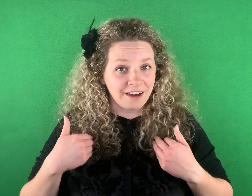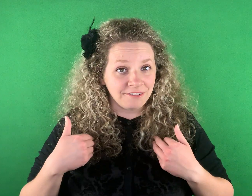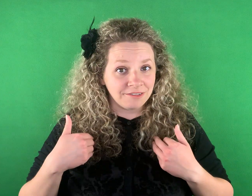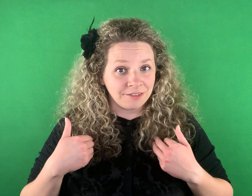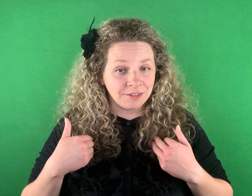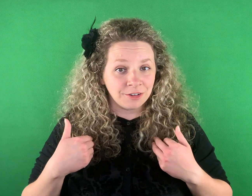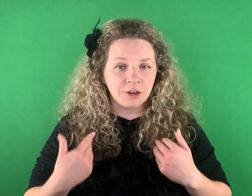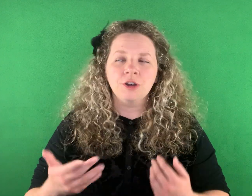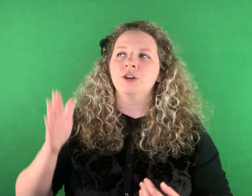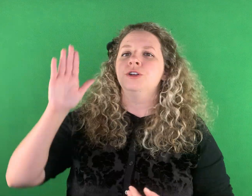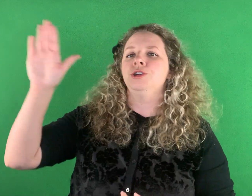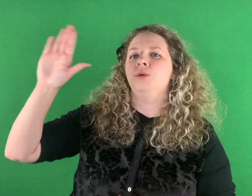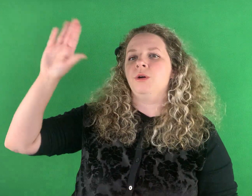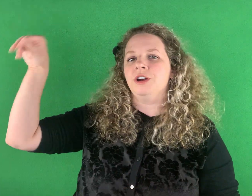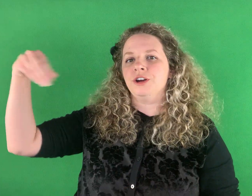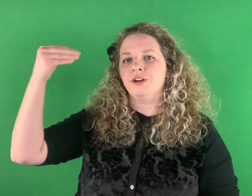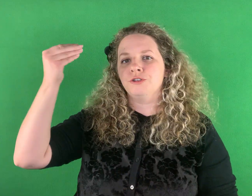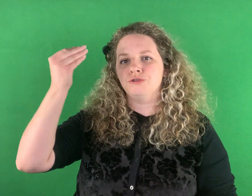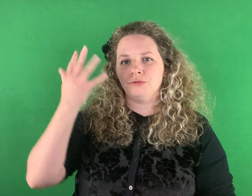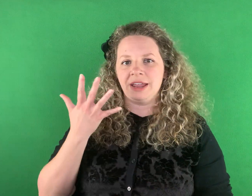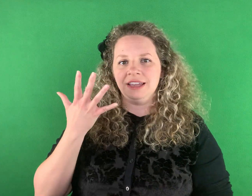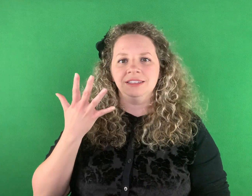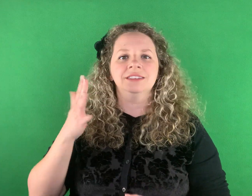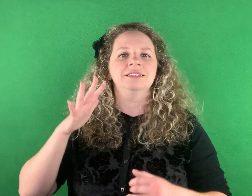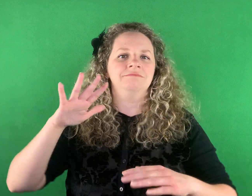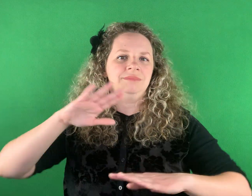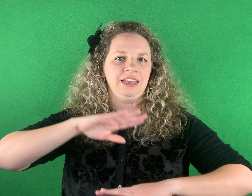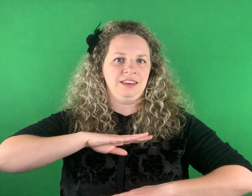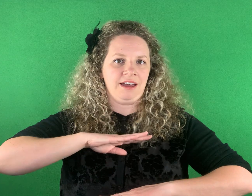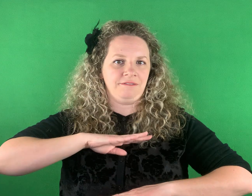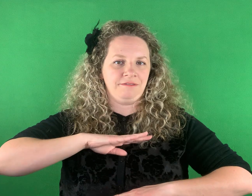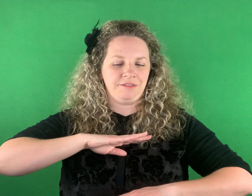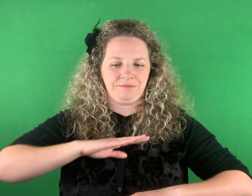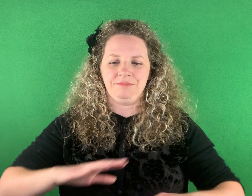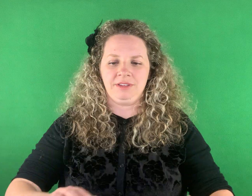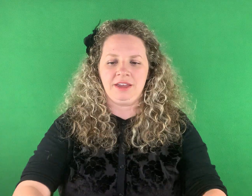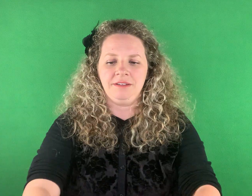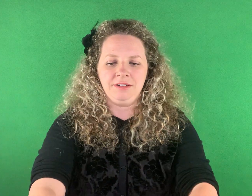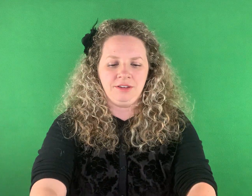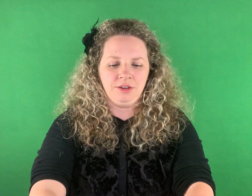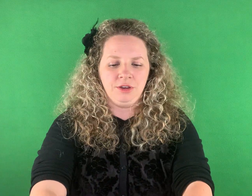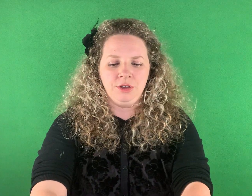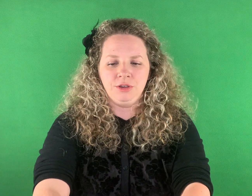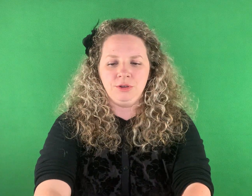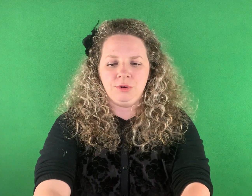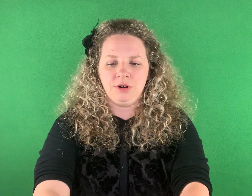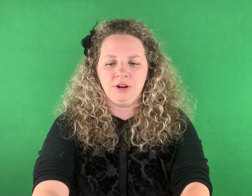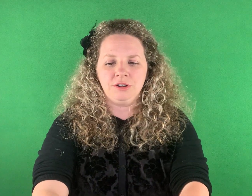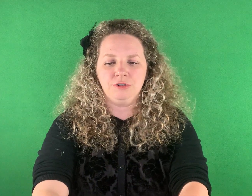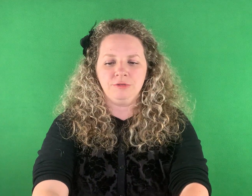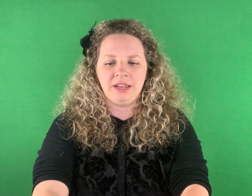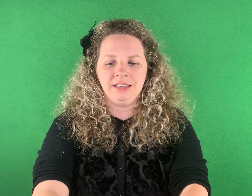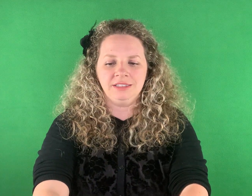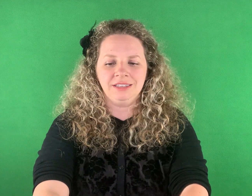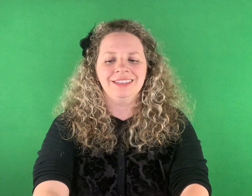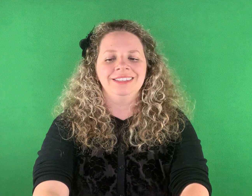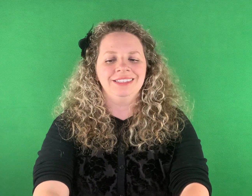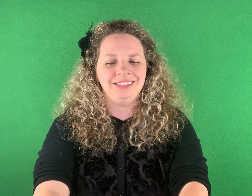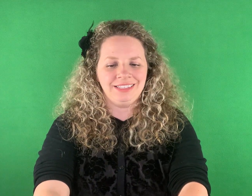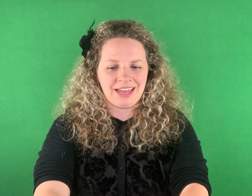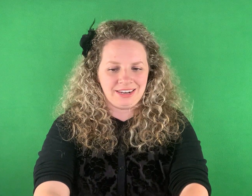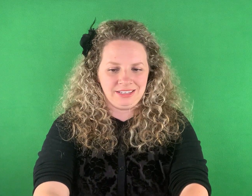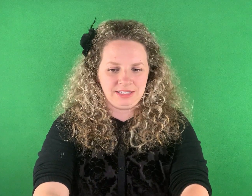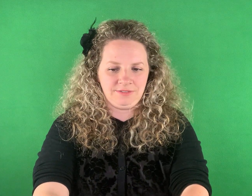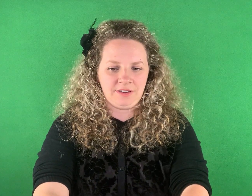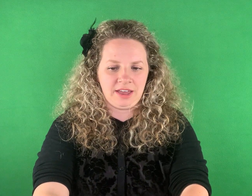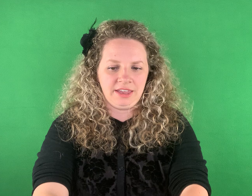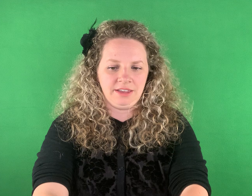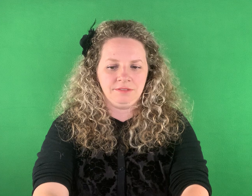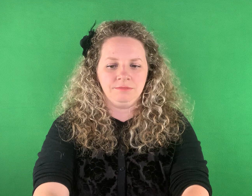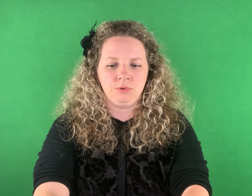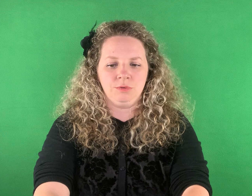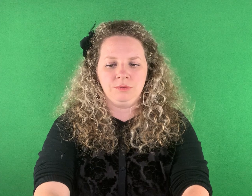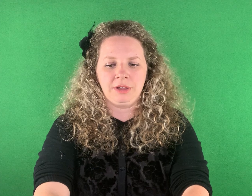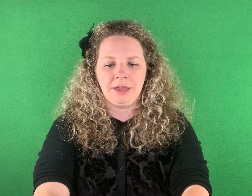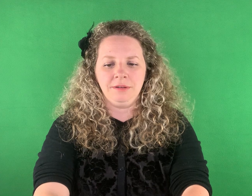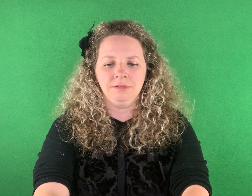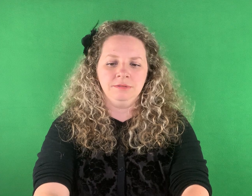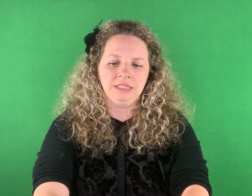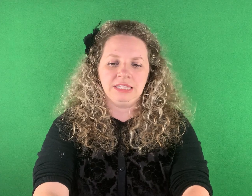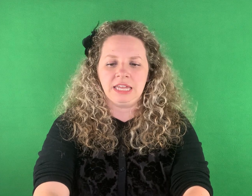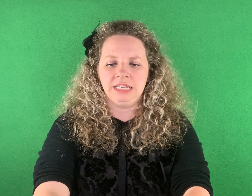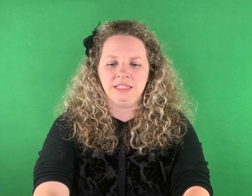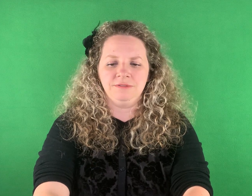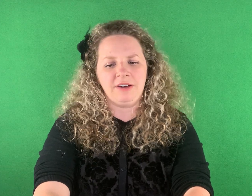YOUR GRACE SATISFIES